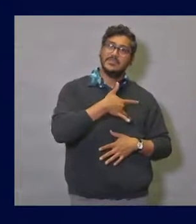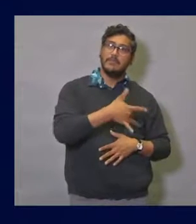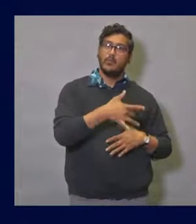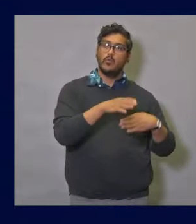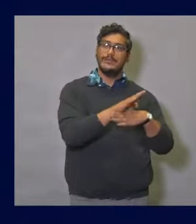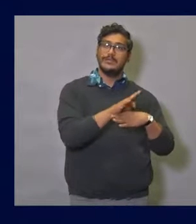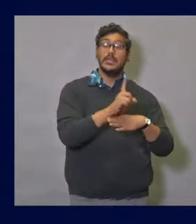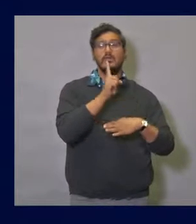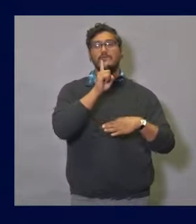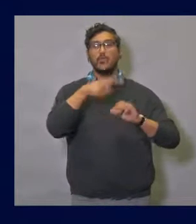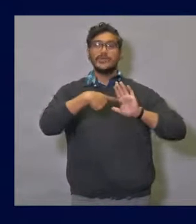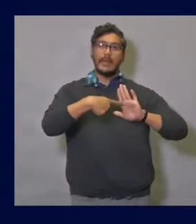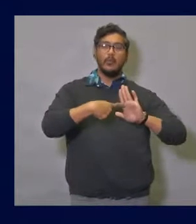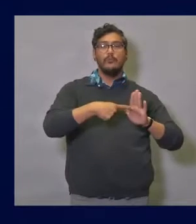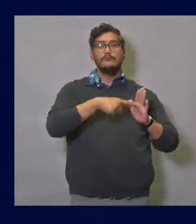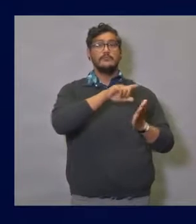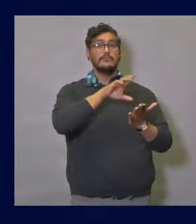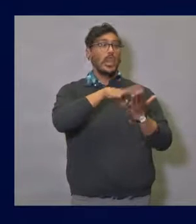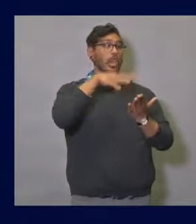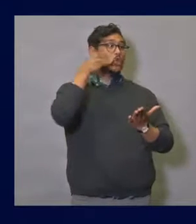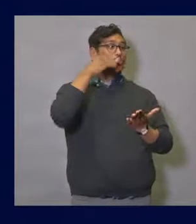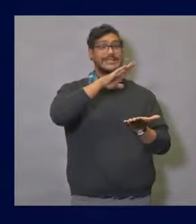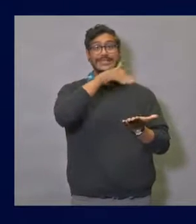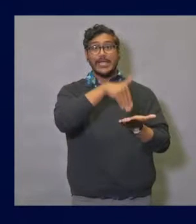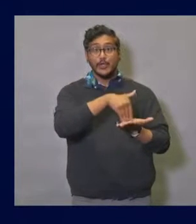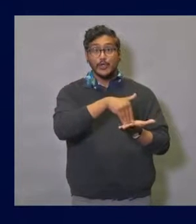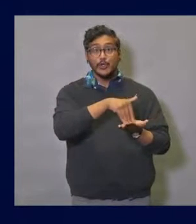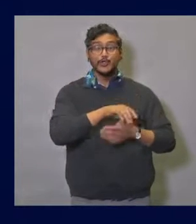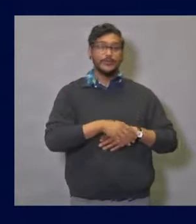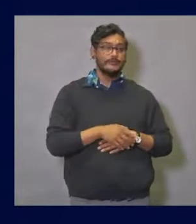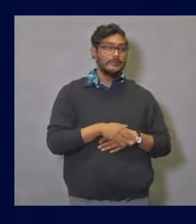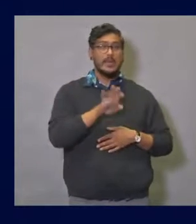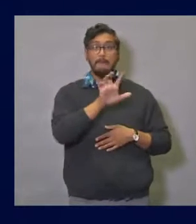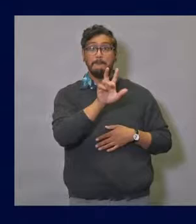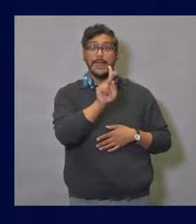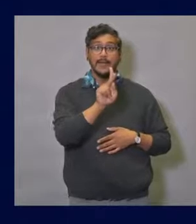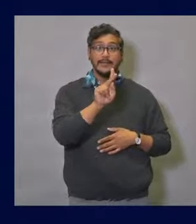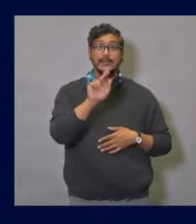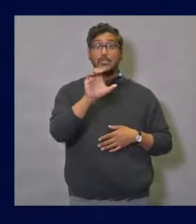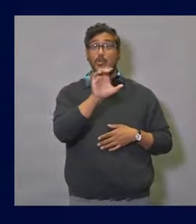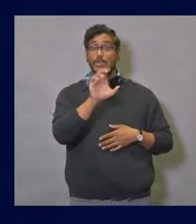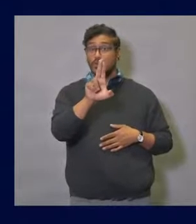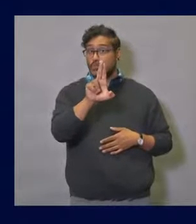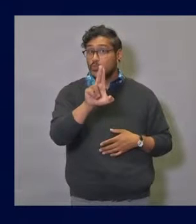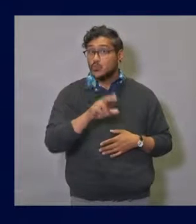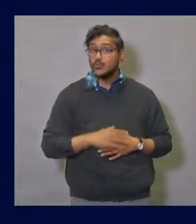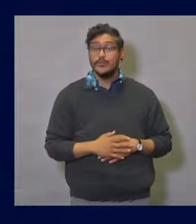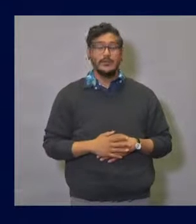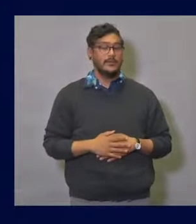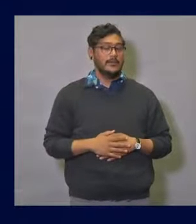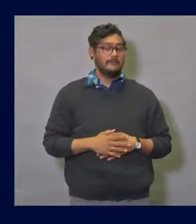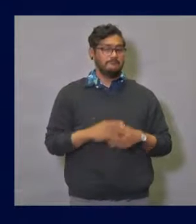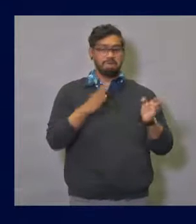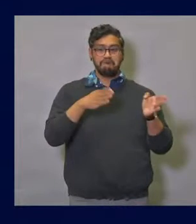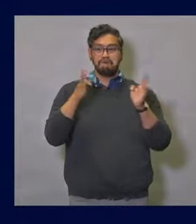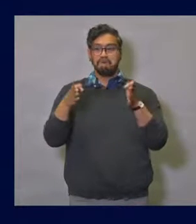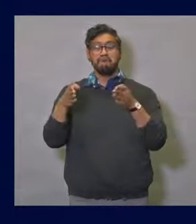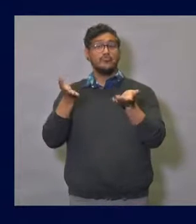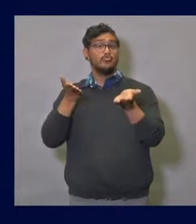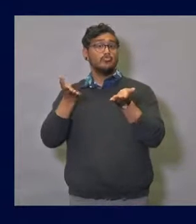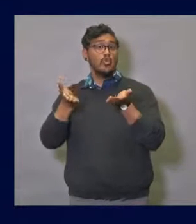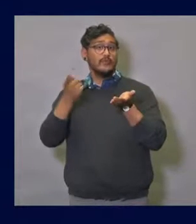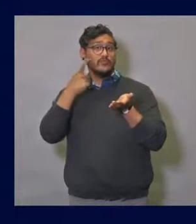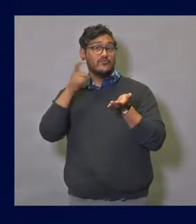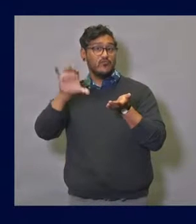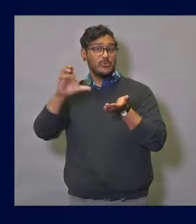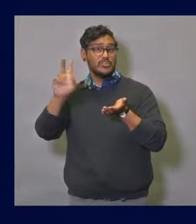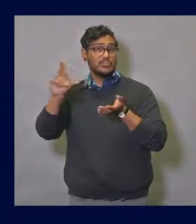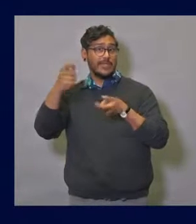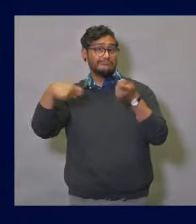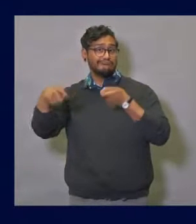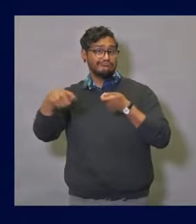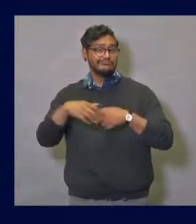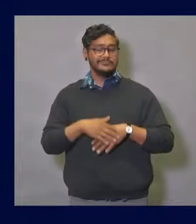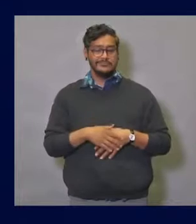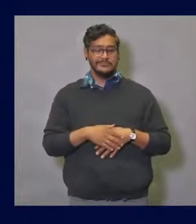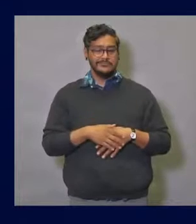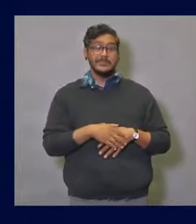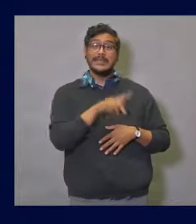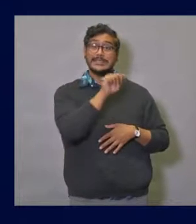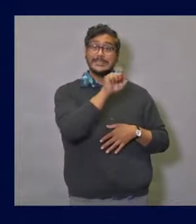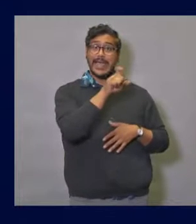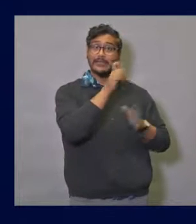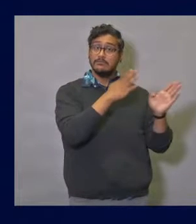TIPOS DE NEGOCIO QUE SIRVEN AL